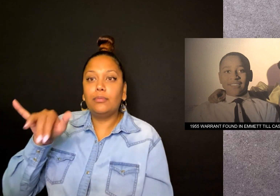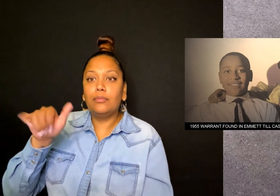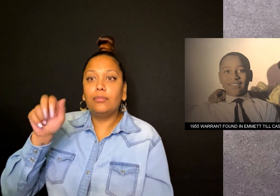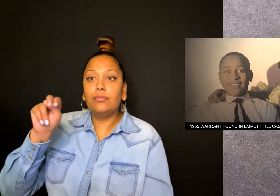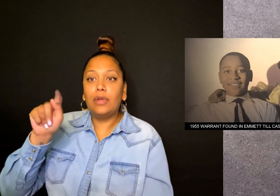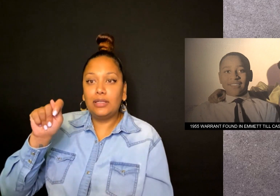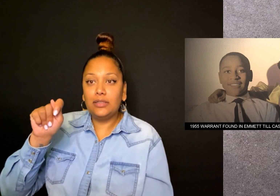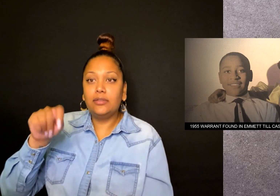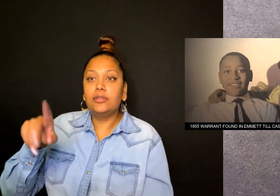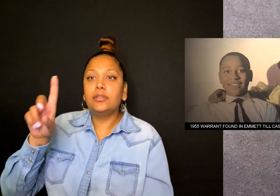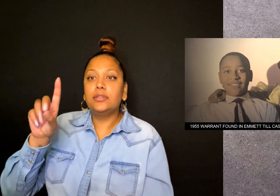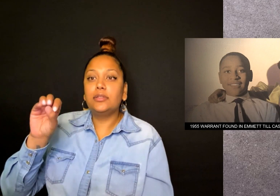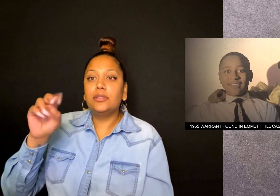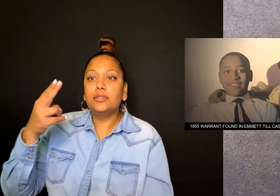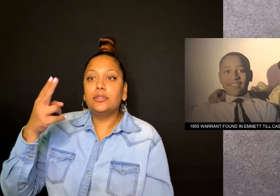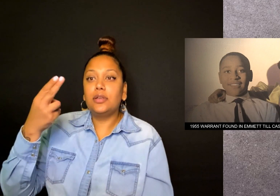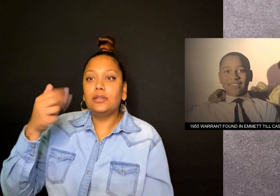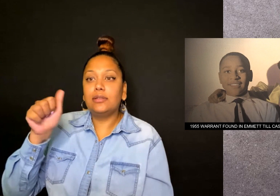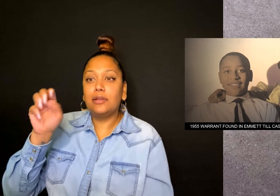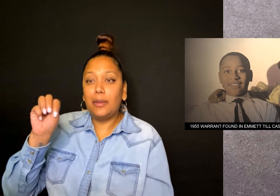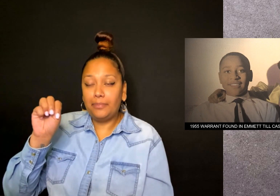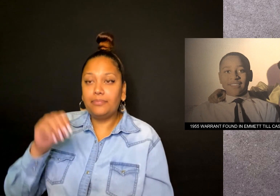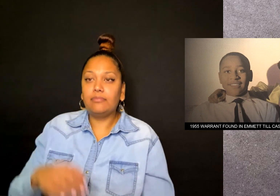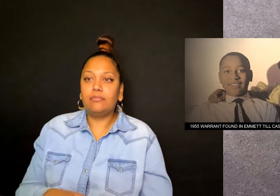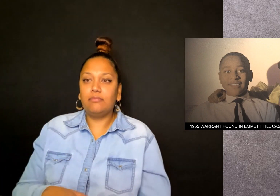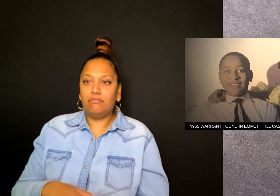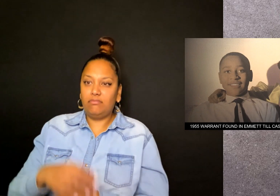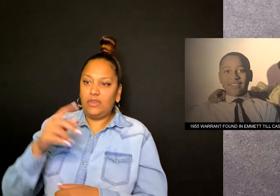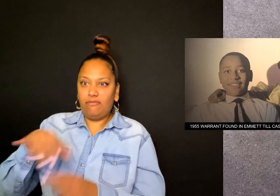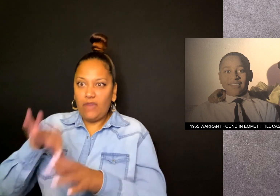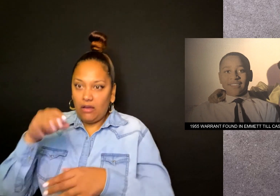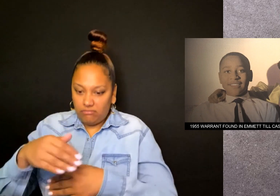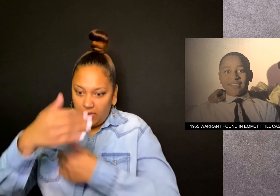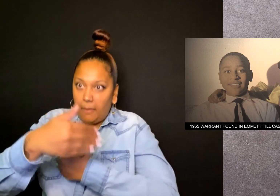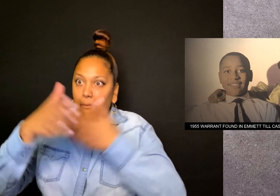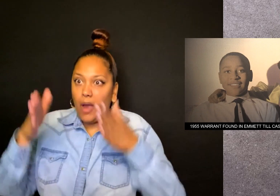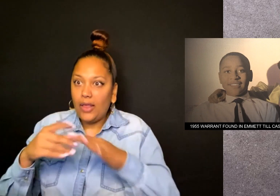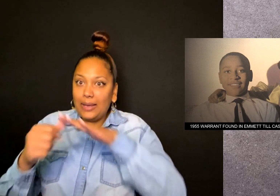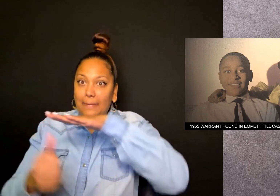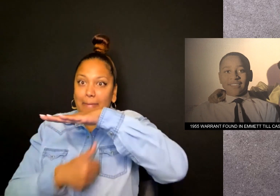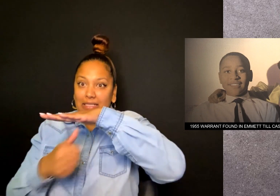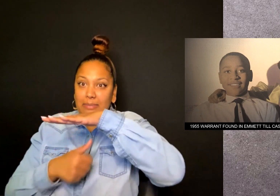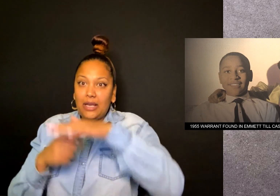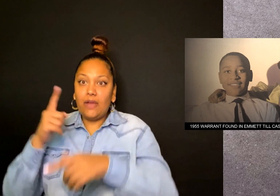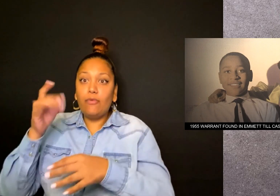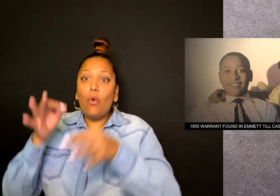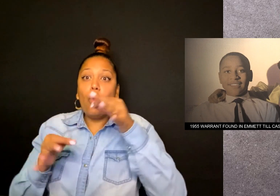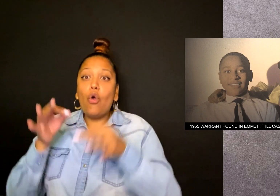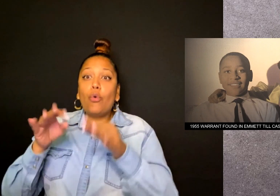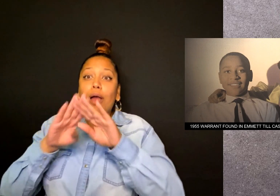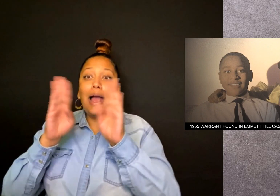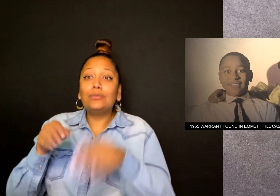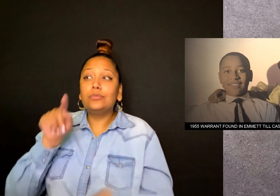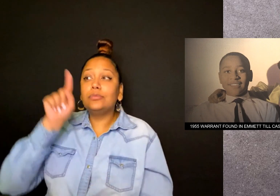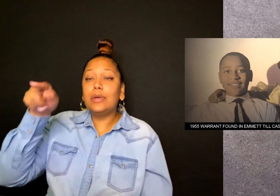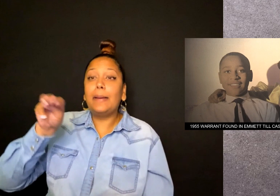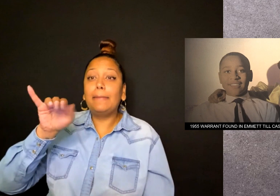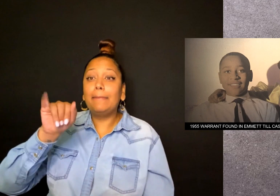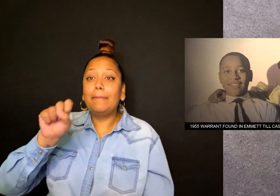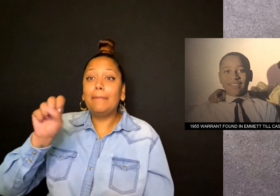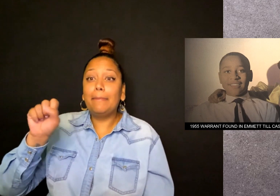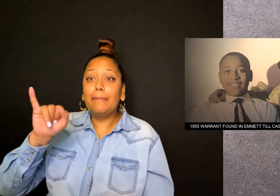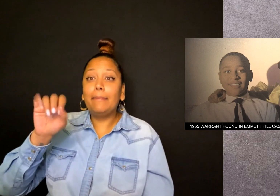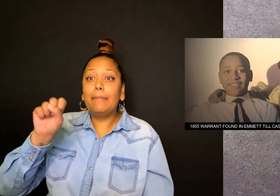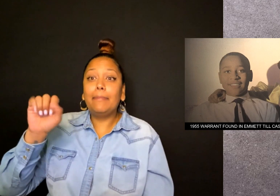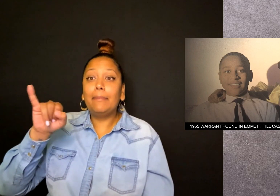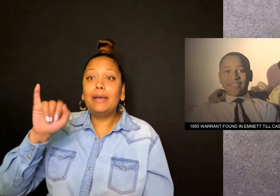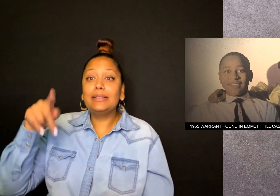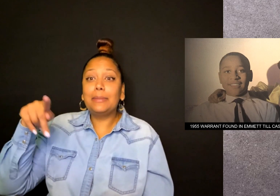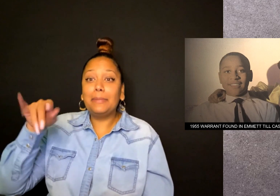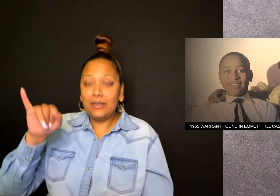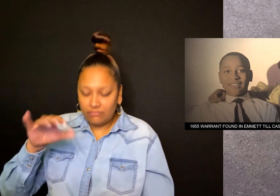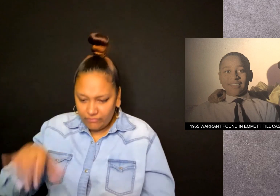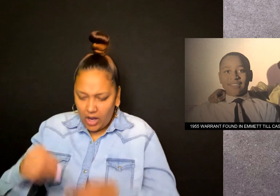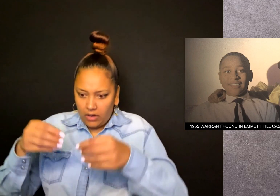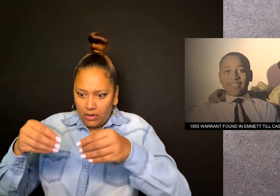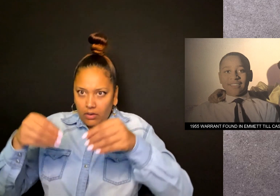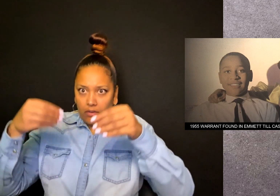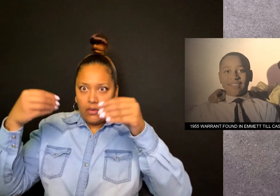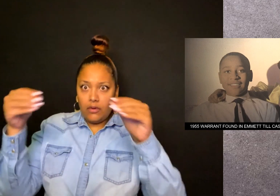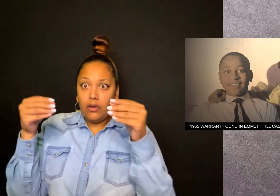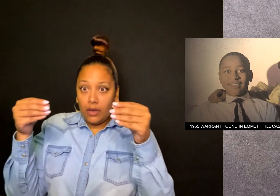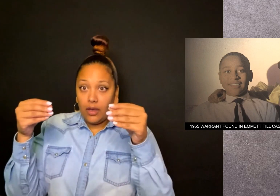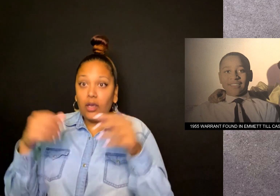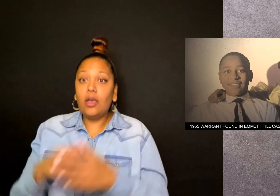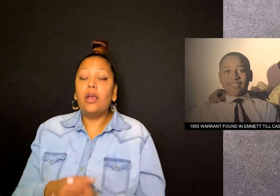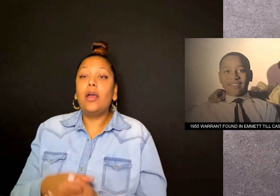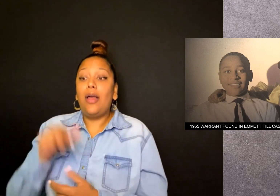the wife Carolyn Bryant Donham in a box in the basement of a courthouse in Mississippi